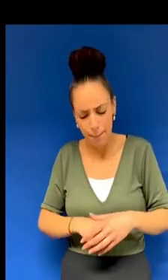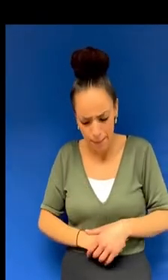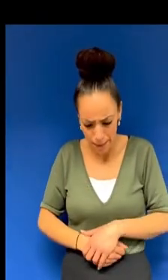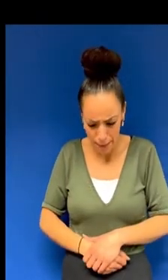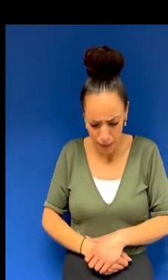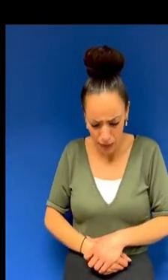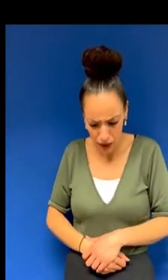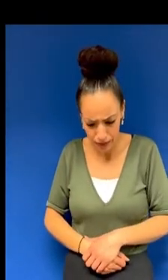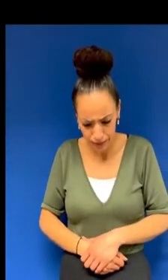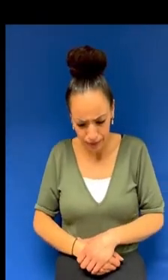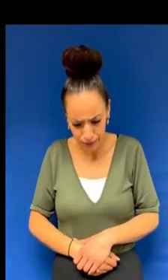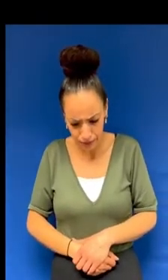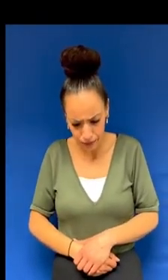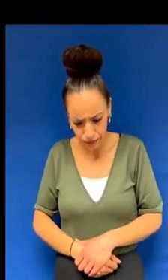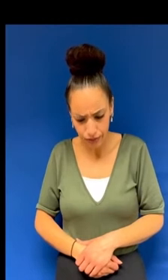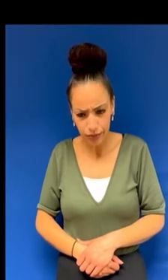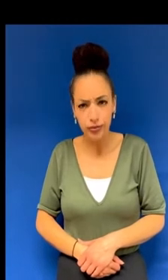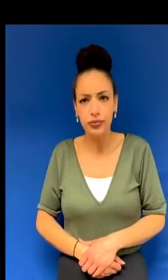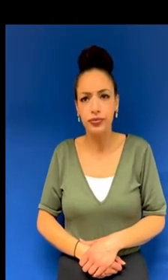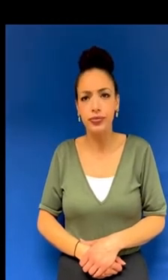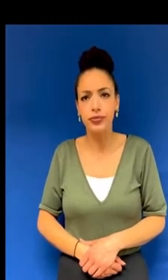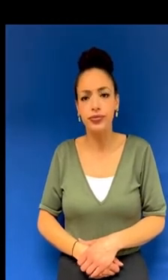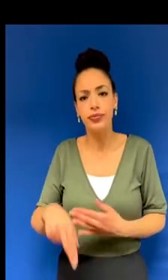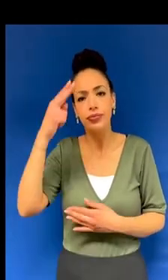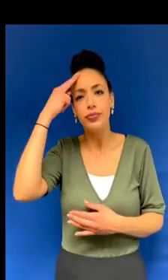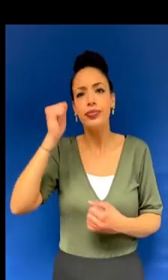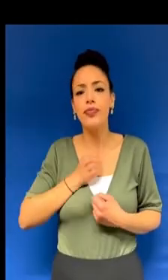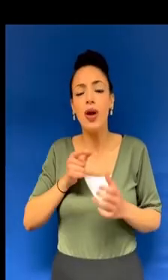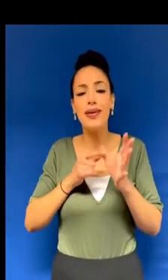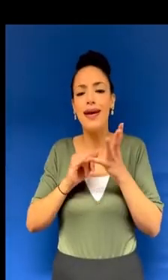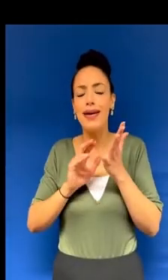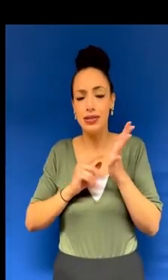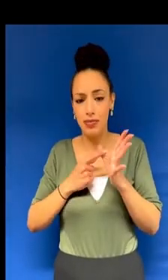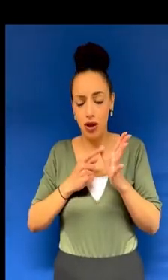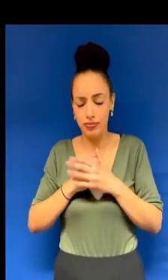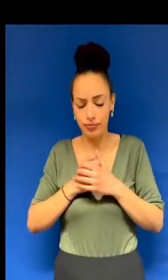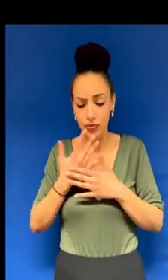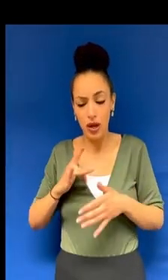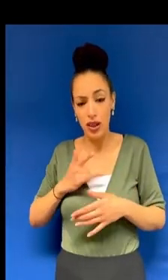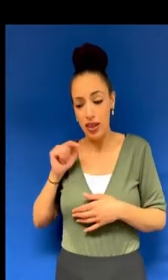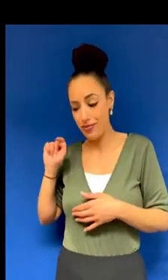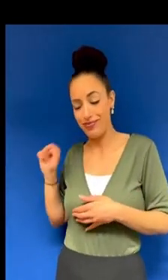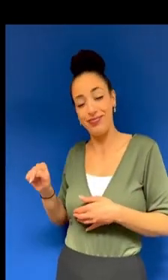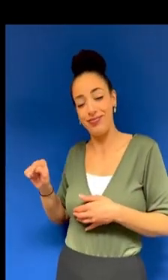and therefore no one was able to pick up that this is a child with difficulties.